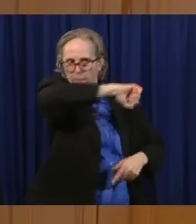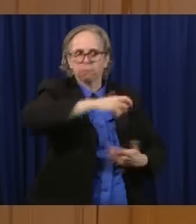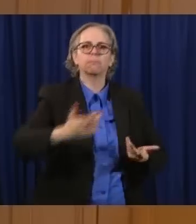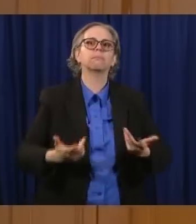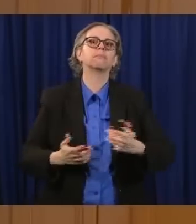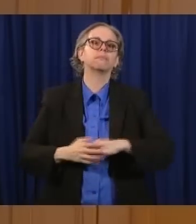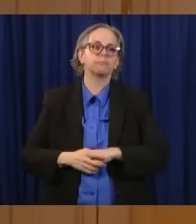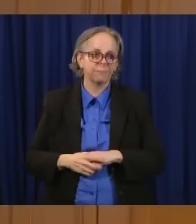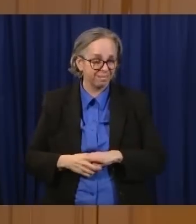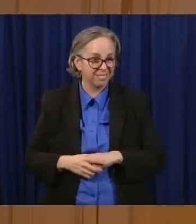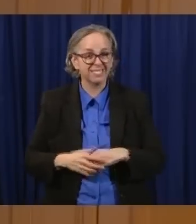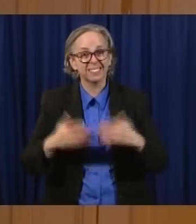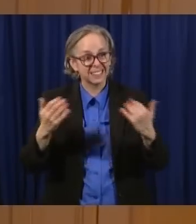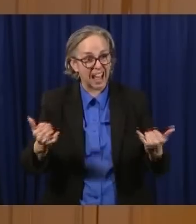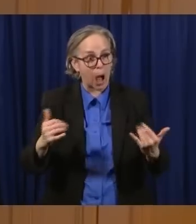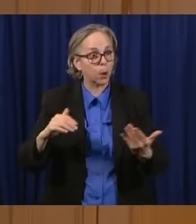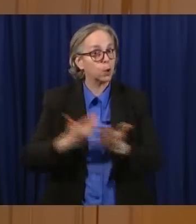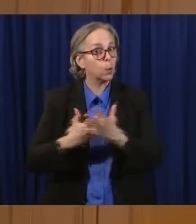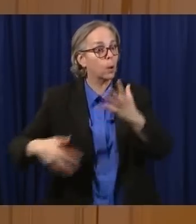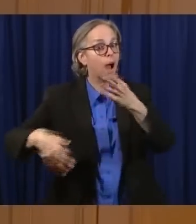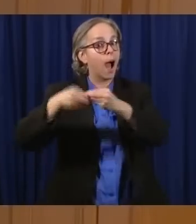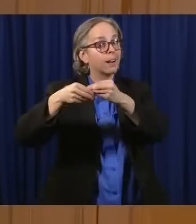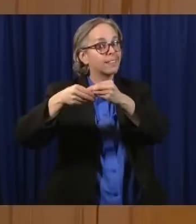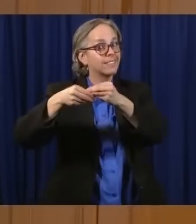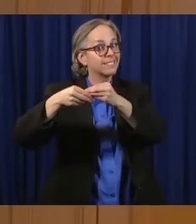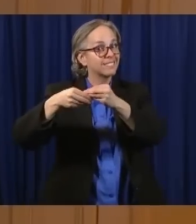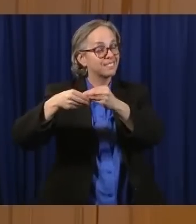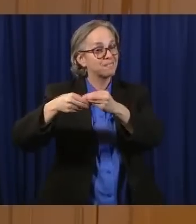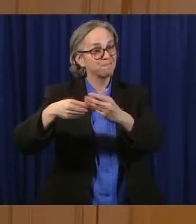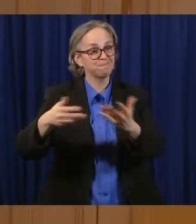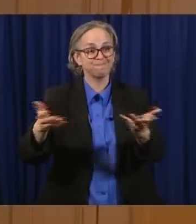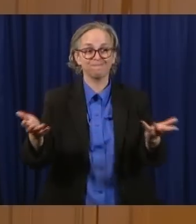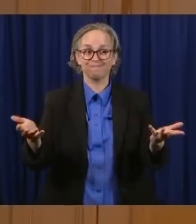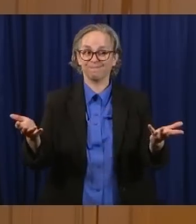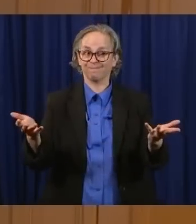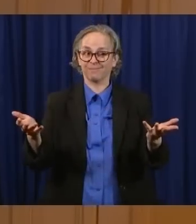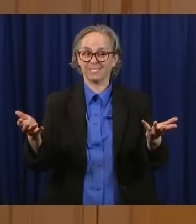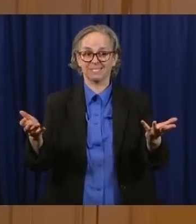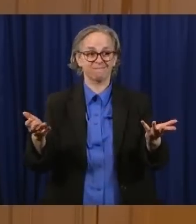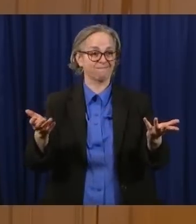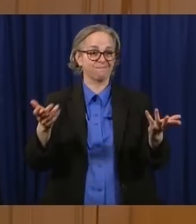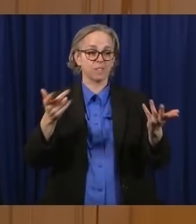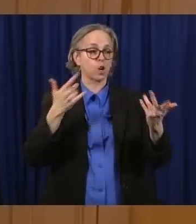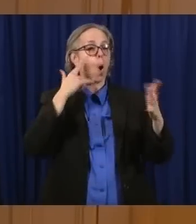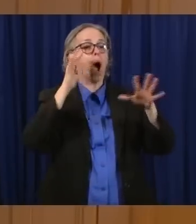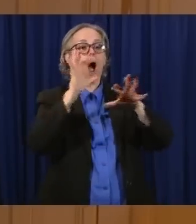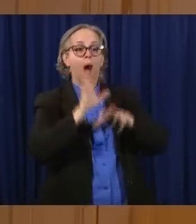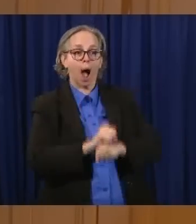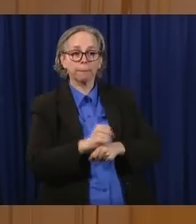DOING, GOING BACK TO THE BORING BASICS, THE WASHING OF YOUR HANDS, THE COUGHING AND NOW IT